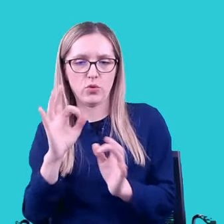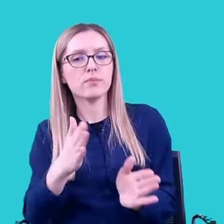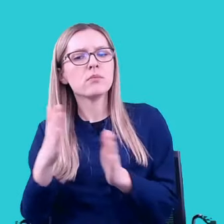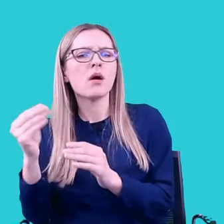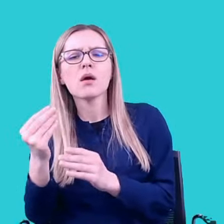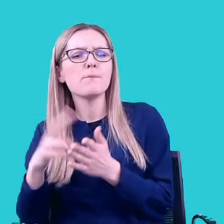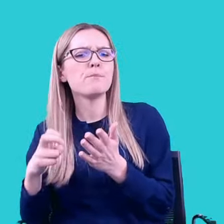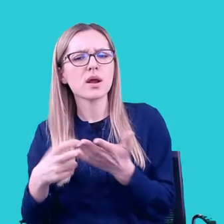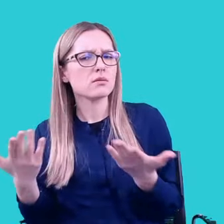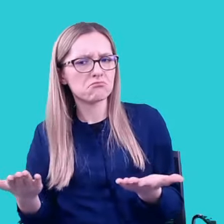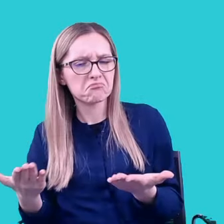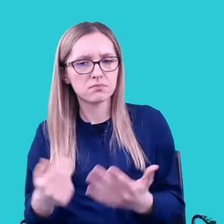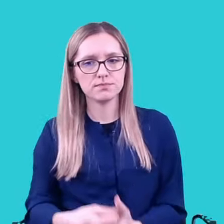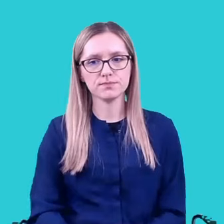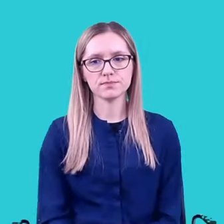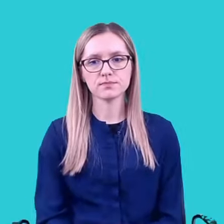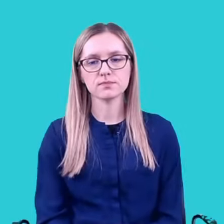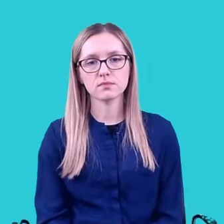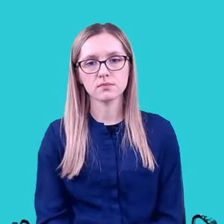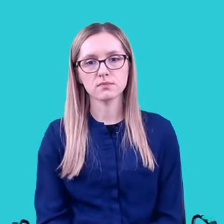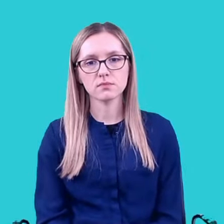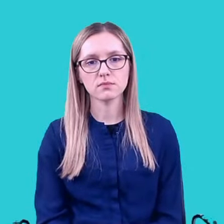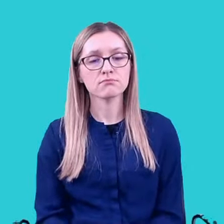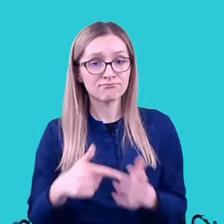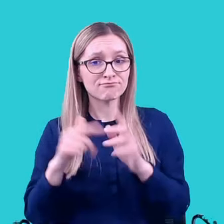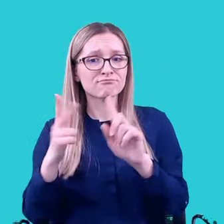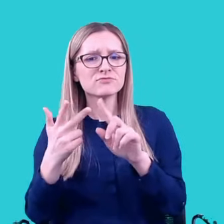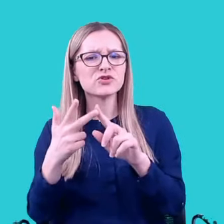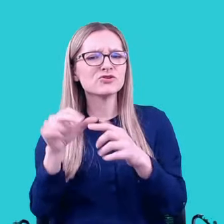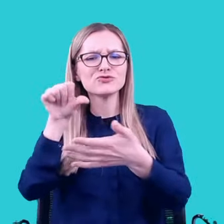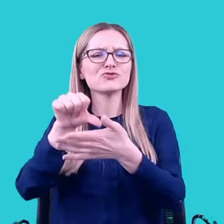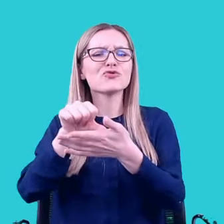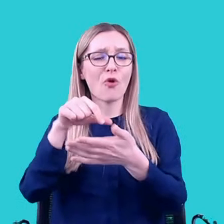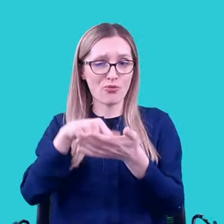We need the third element, the one in the middle, namely electrons, right?